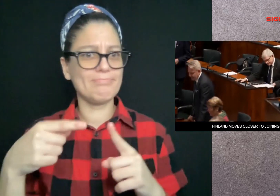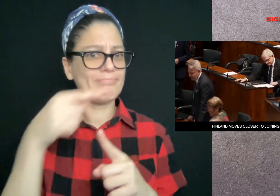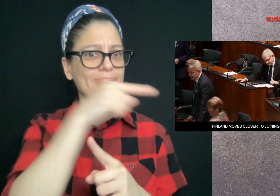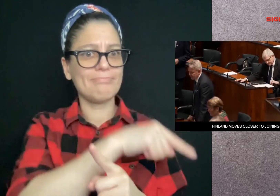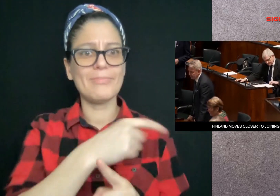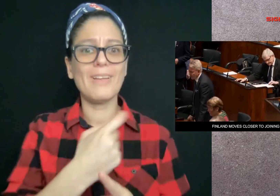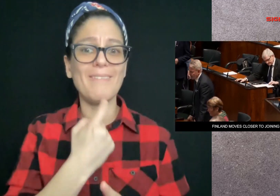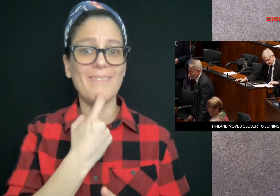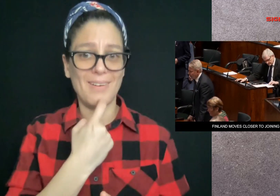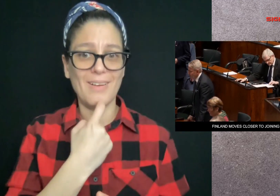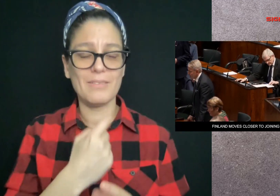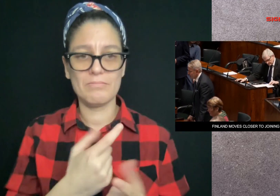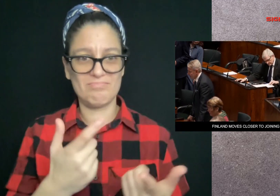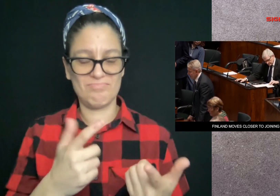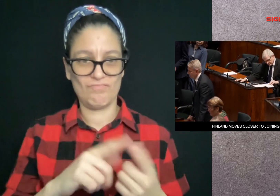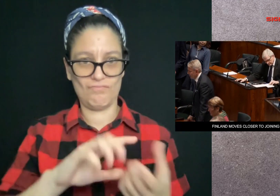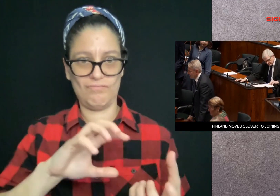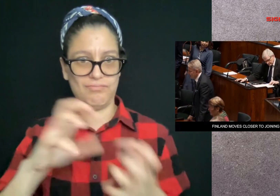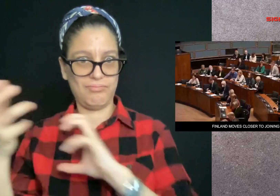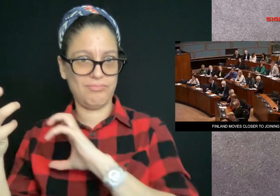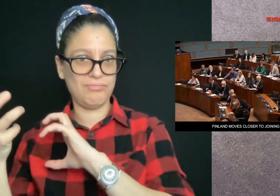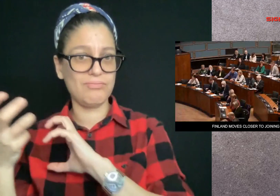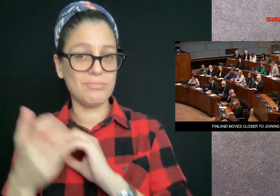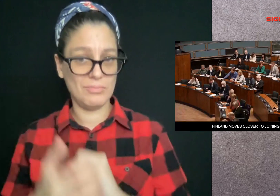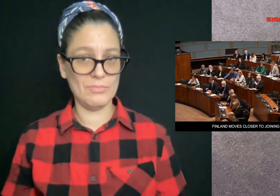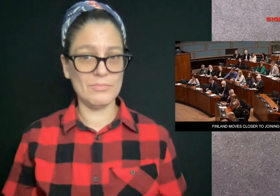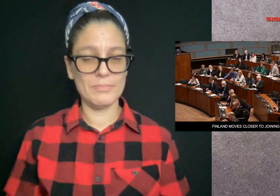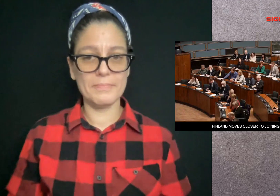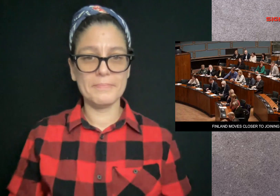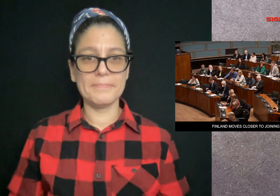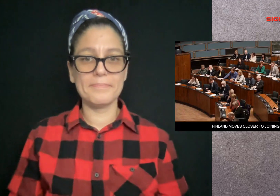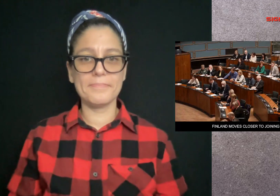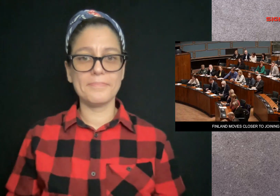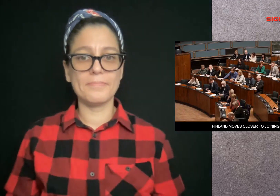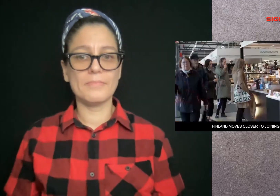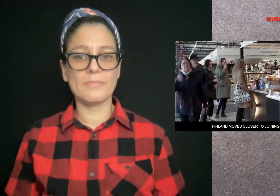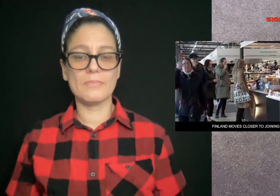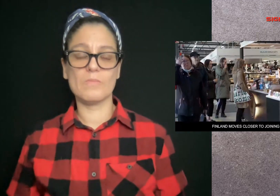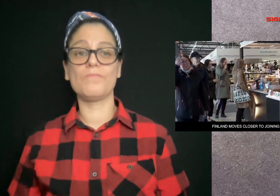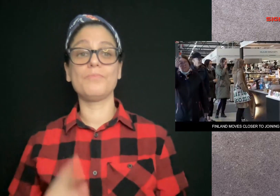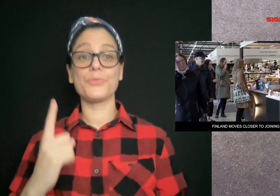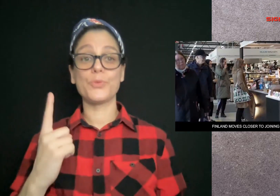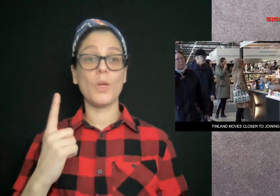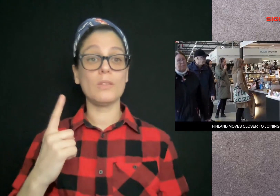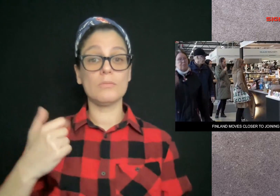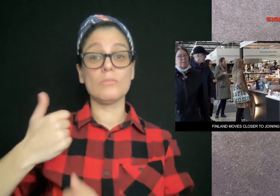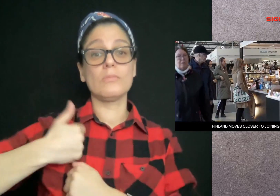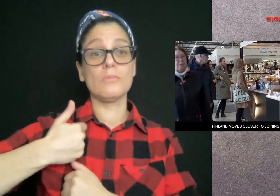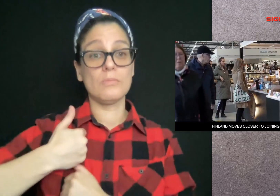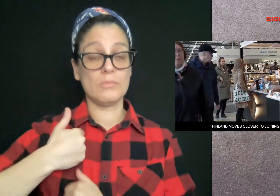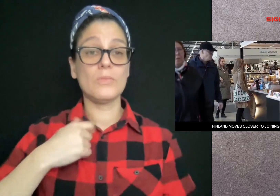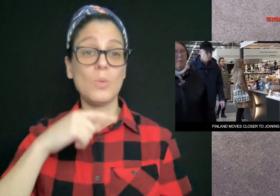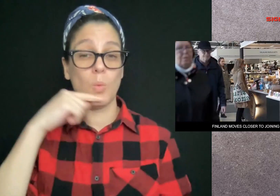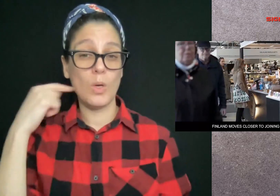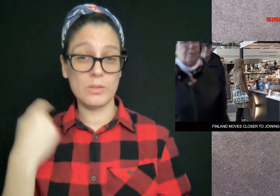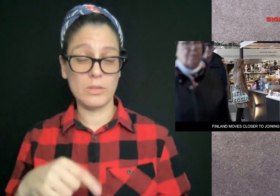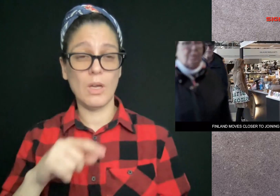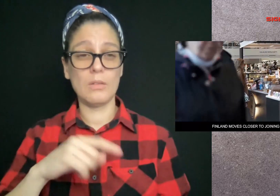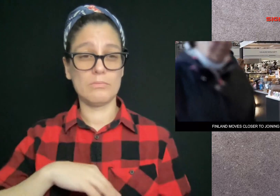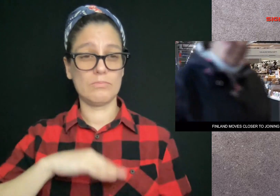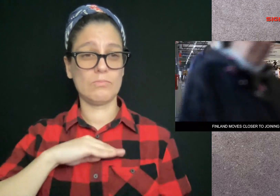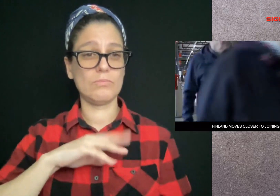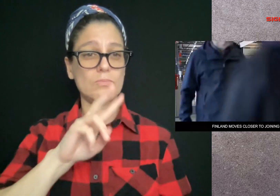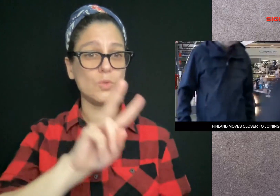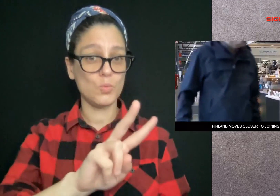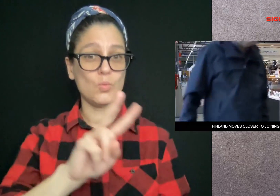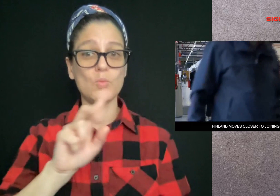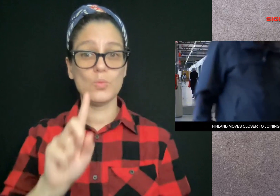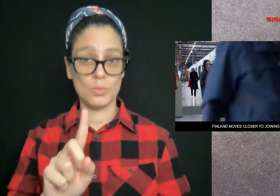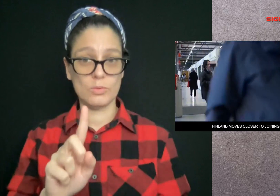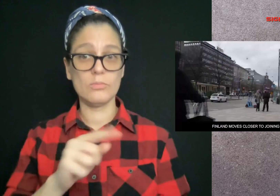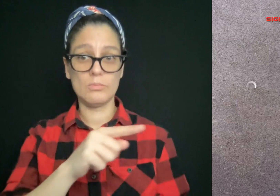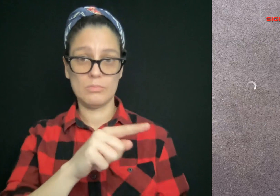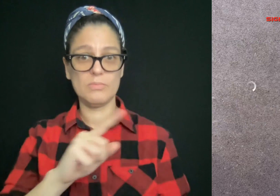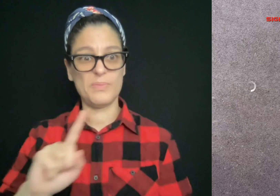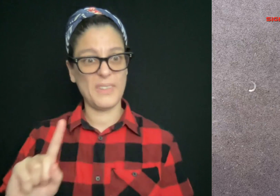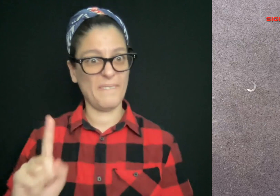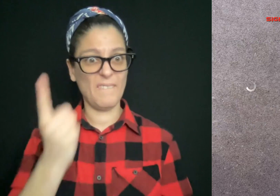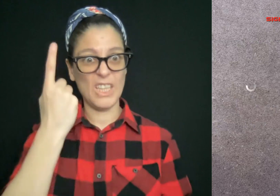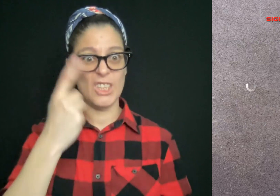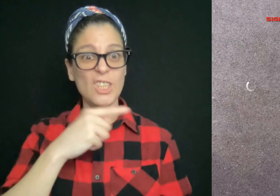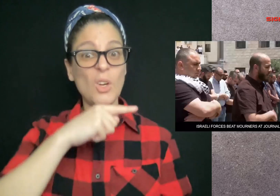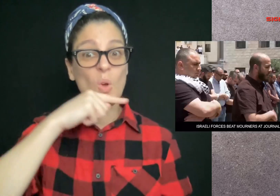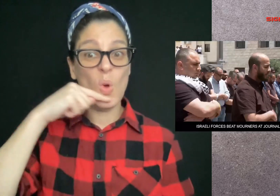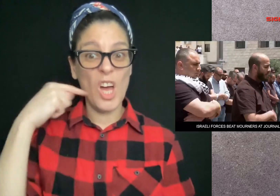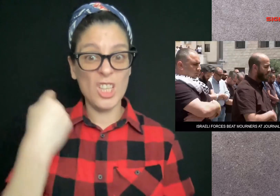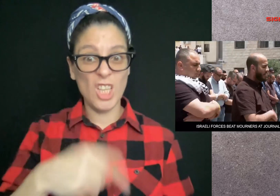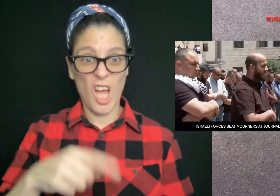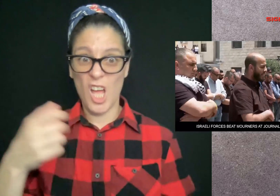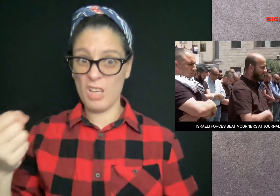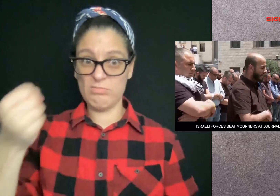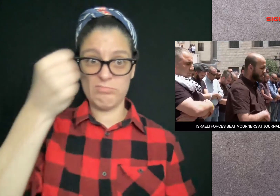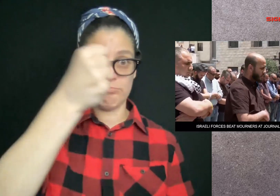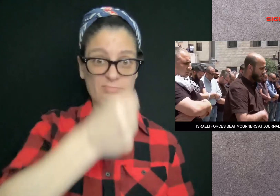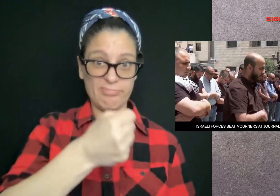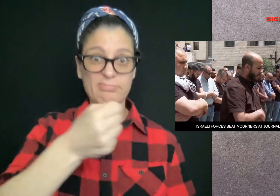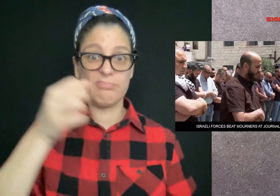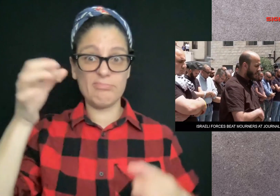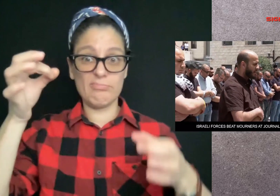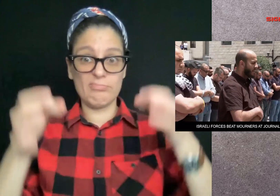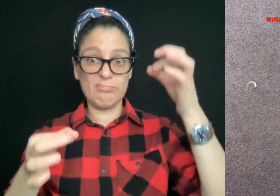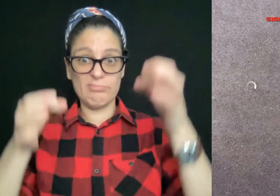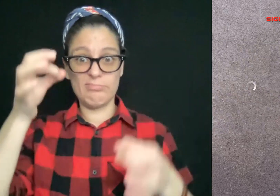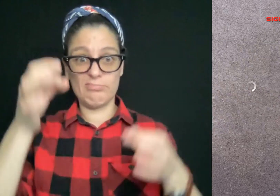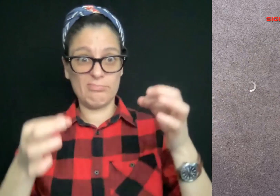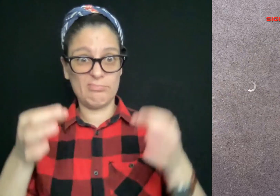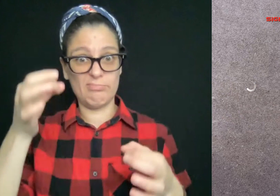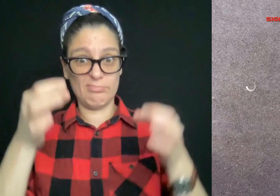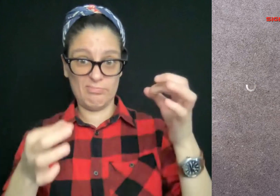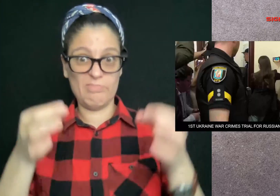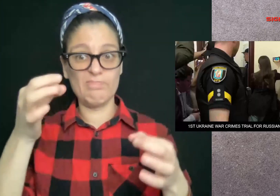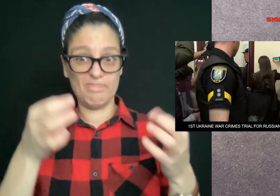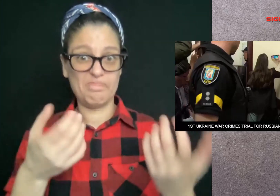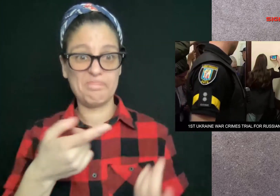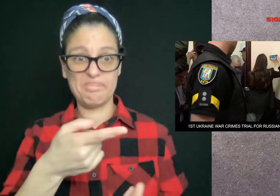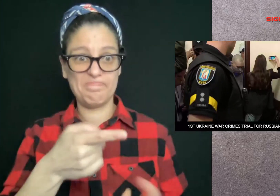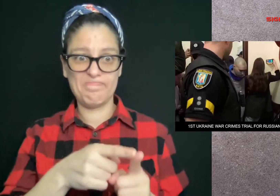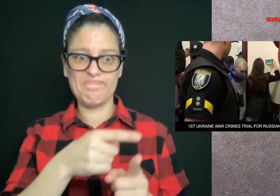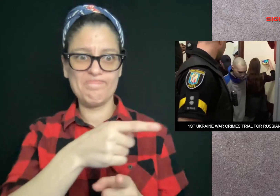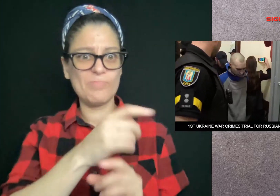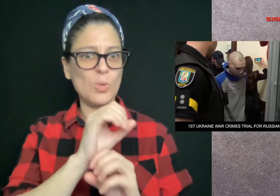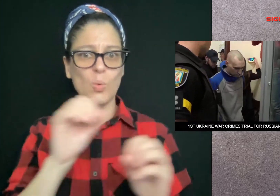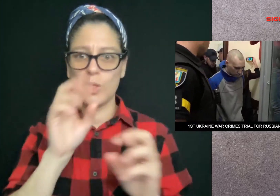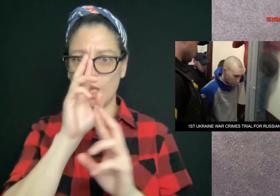to Finland in retaliation a 21-year-old Russian soldier is the first Russian to be tried for